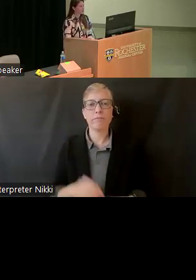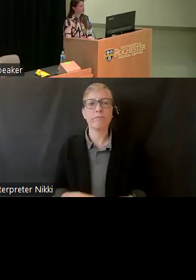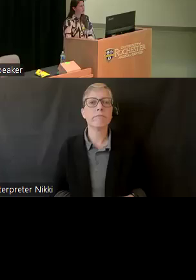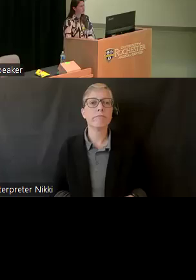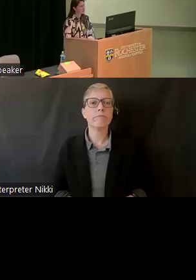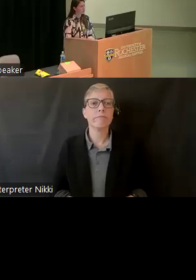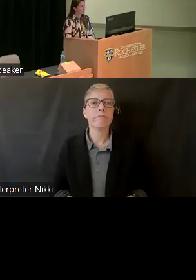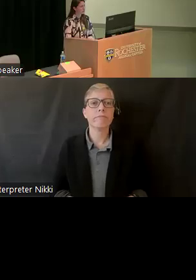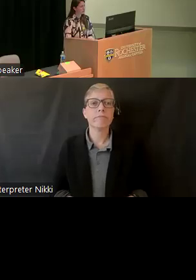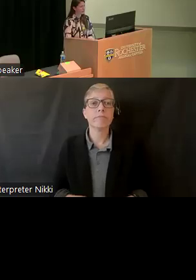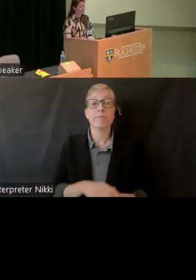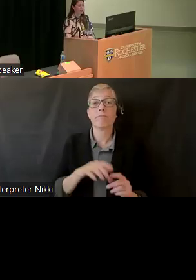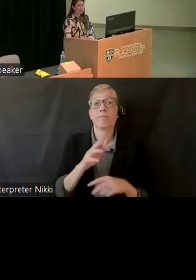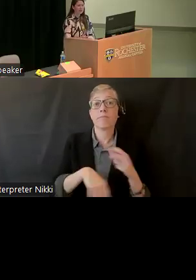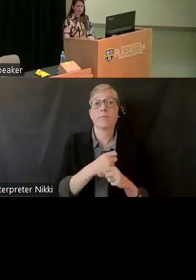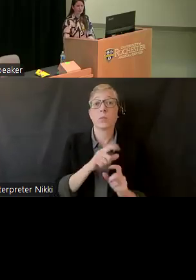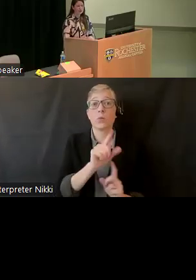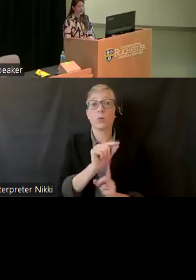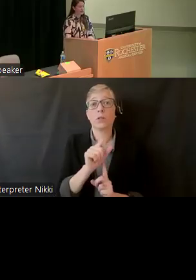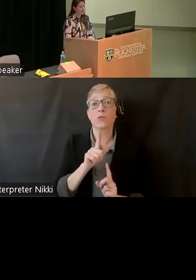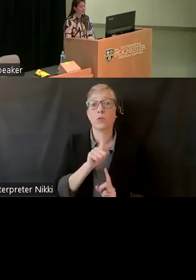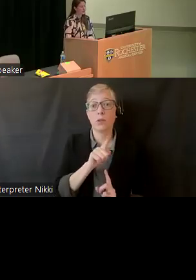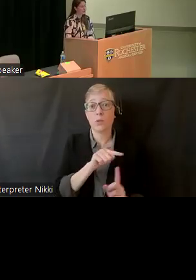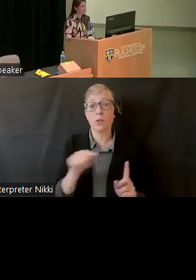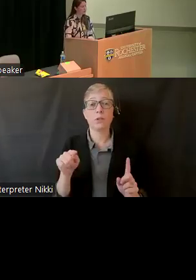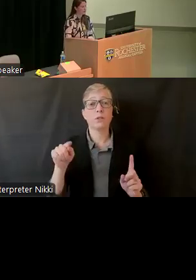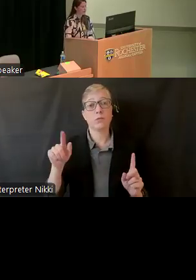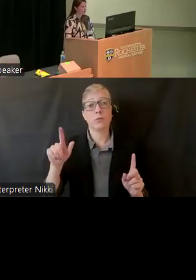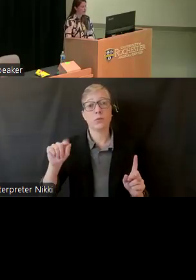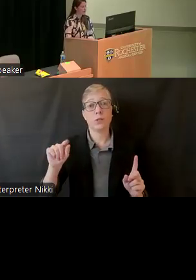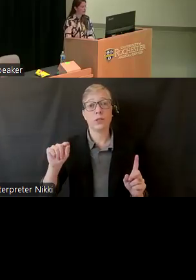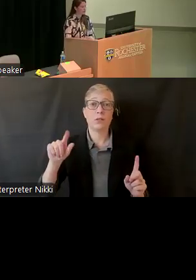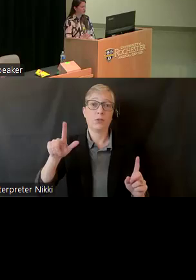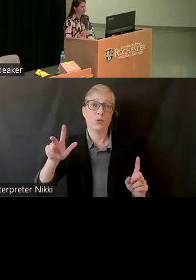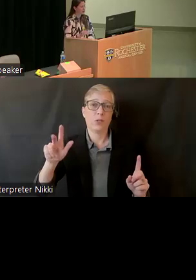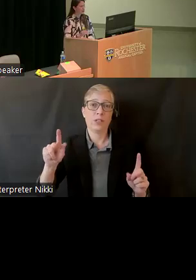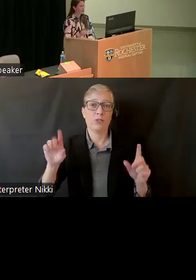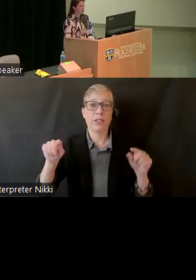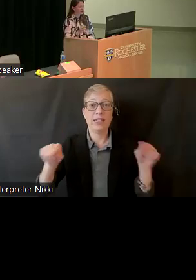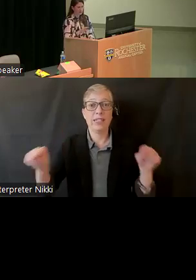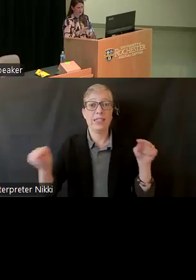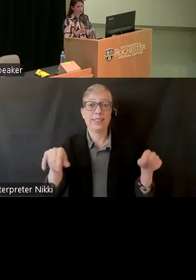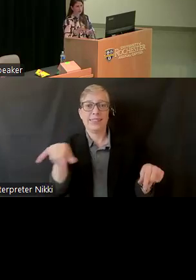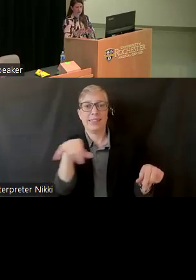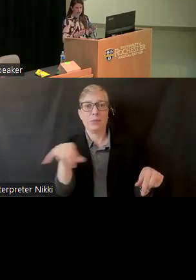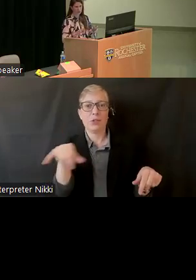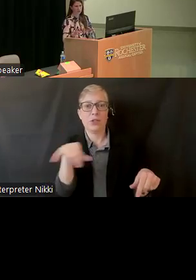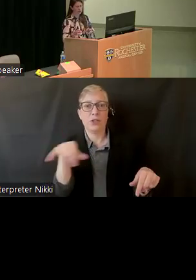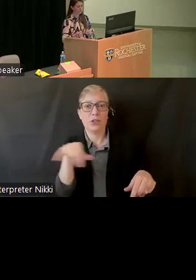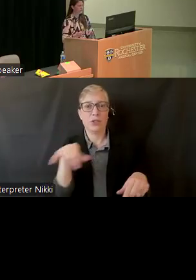2021 and 2023 it's a little less than um the national average but uh it looks different from